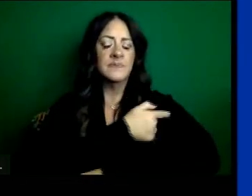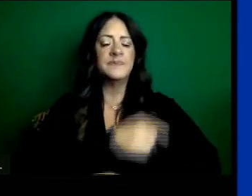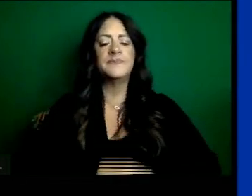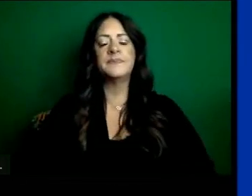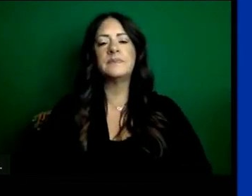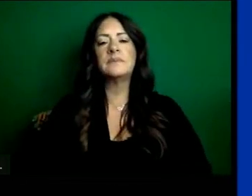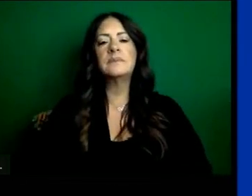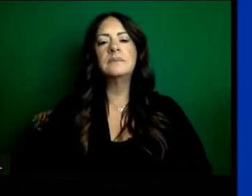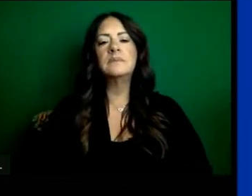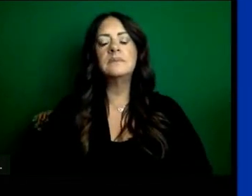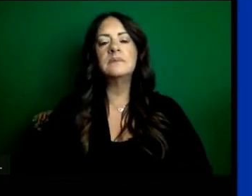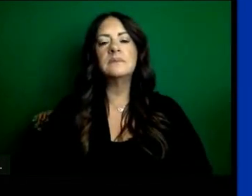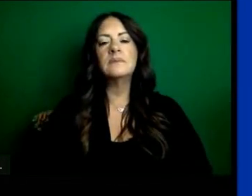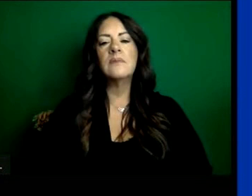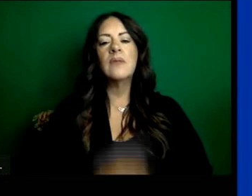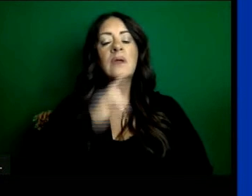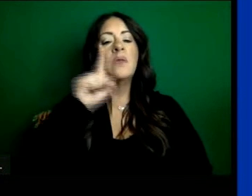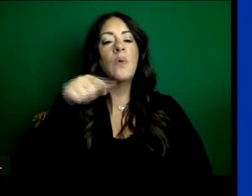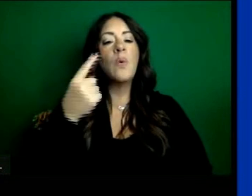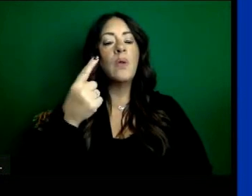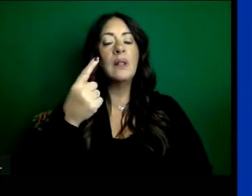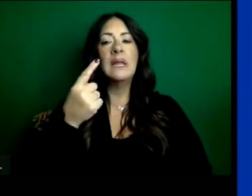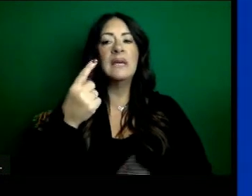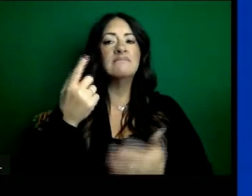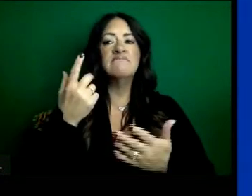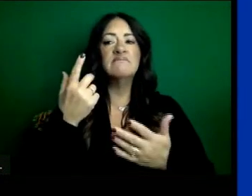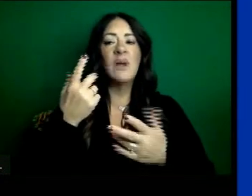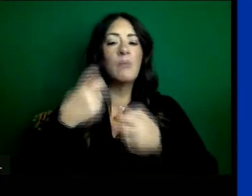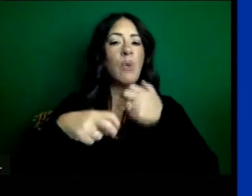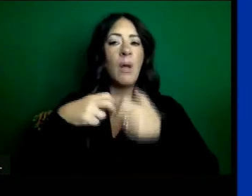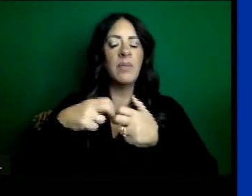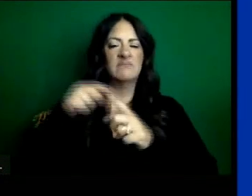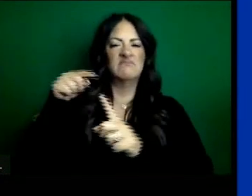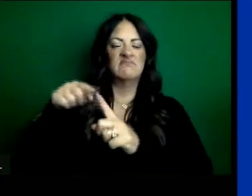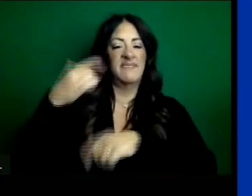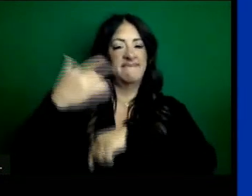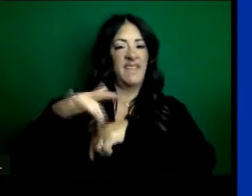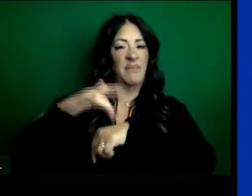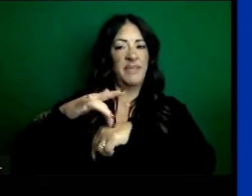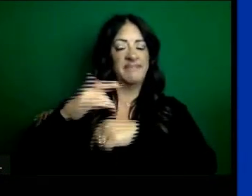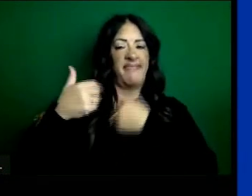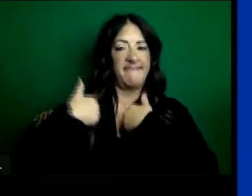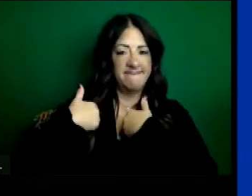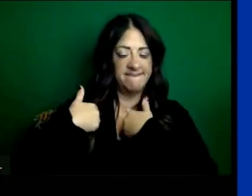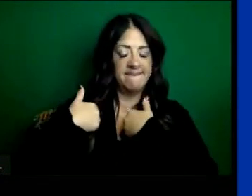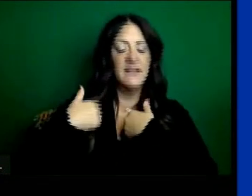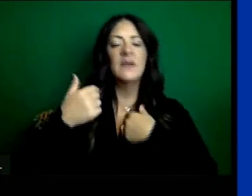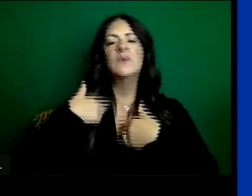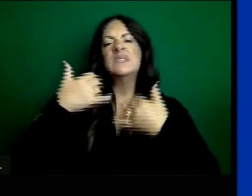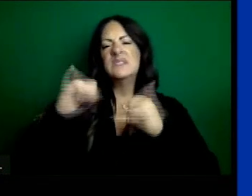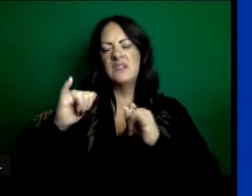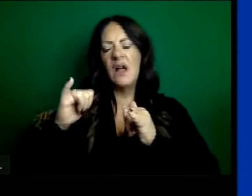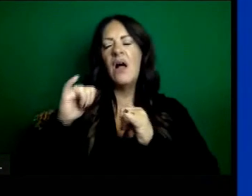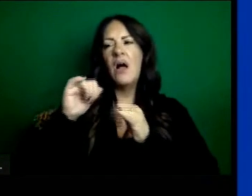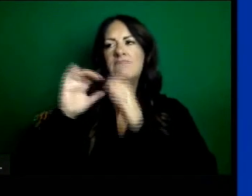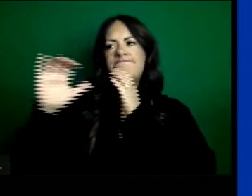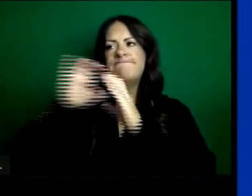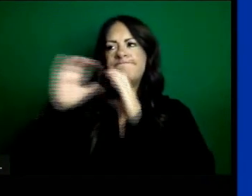VACCINATED. AS WE HAVE SAID BEFORE THE ONLY RATE LIMITING STEP TO VACCINATING CALIFORNIA SHOULD BE THE AVAILABILITY OF THE